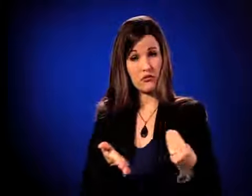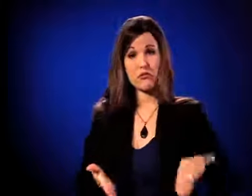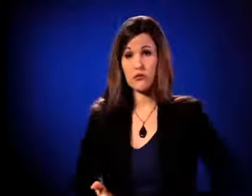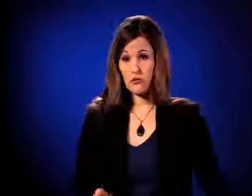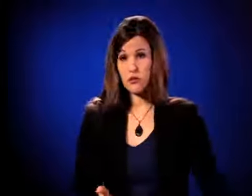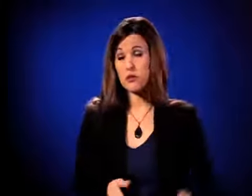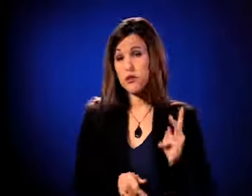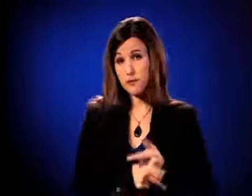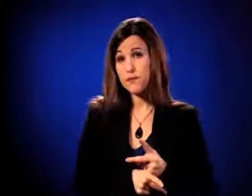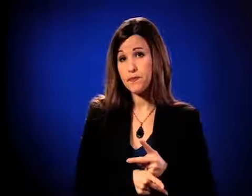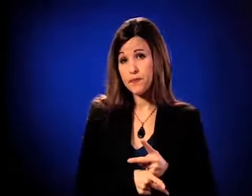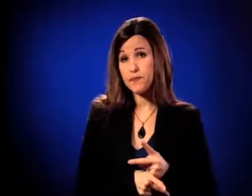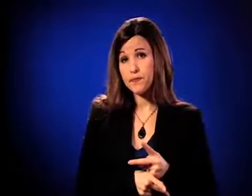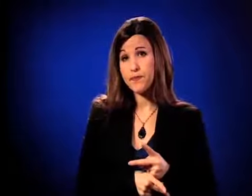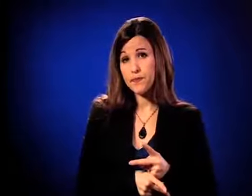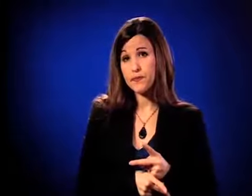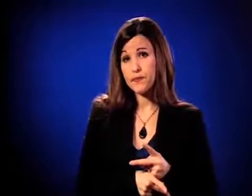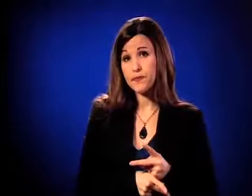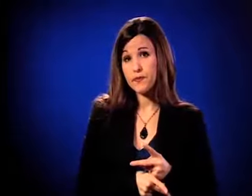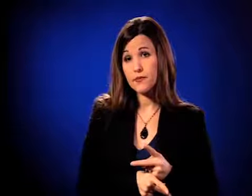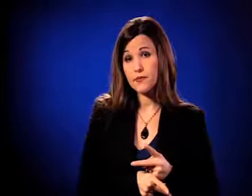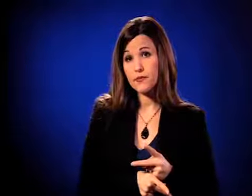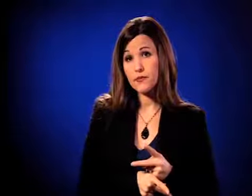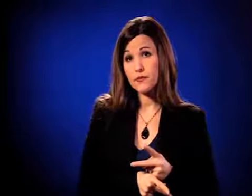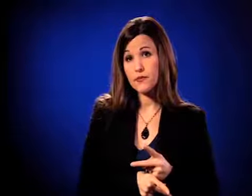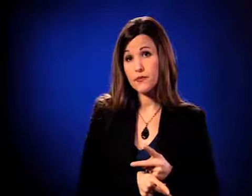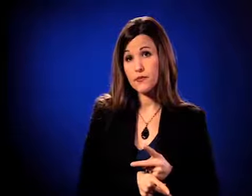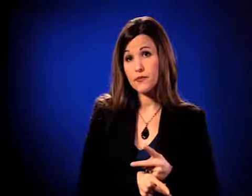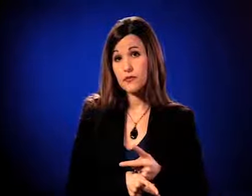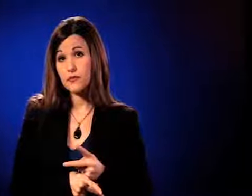Repeat the requests until another interpreter is provided.